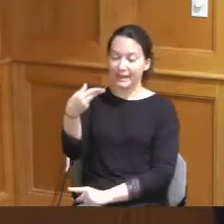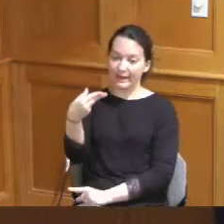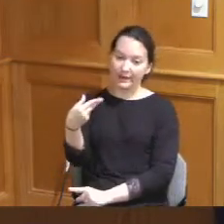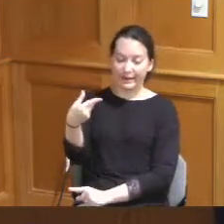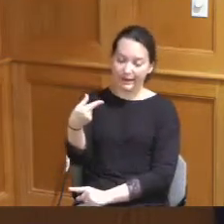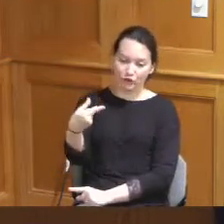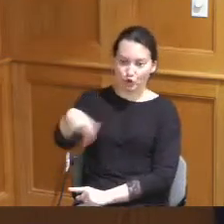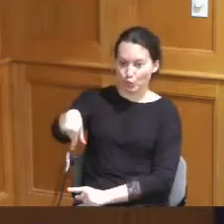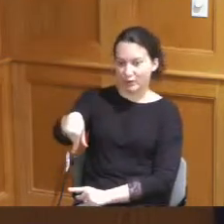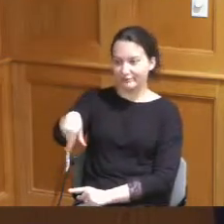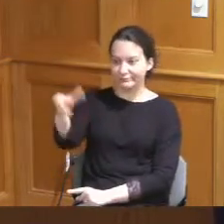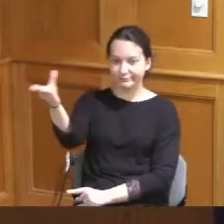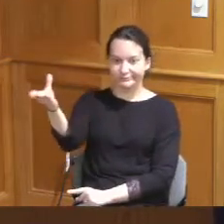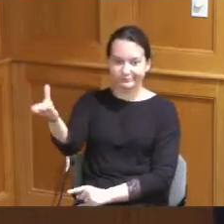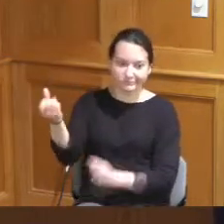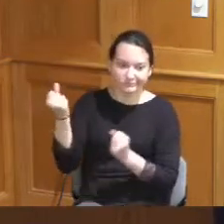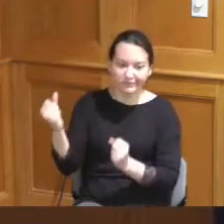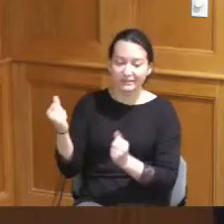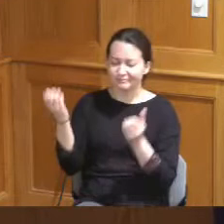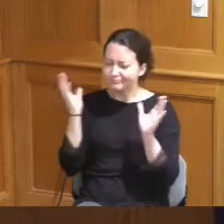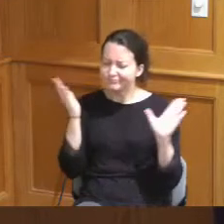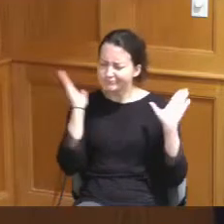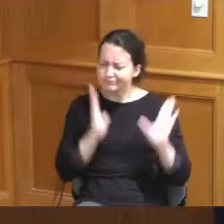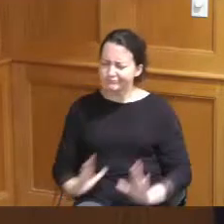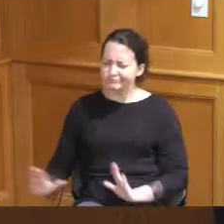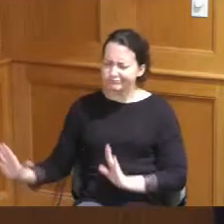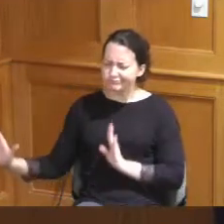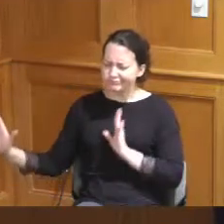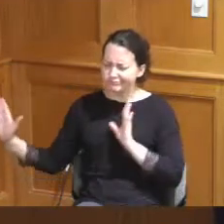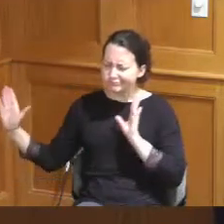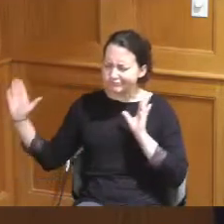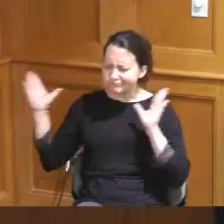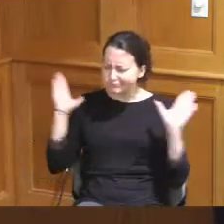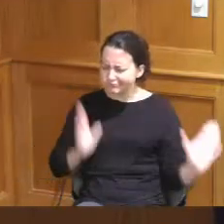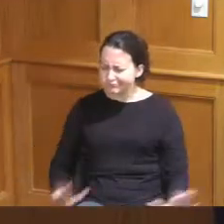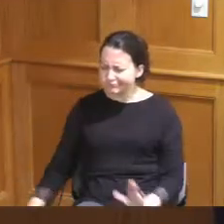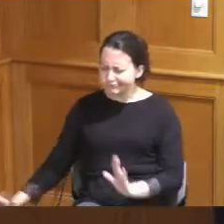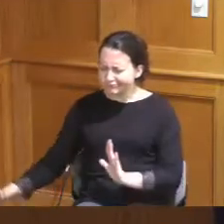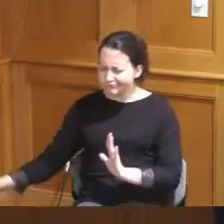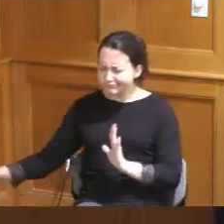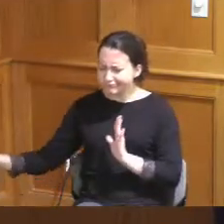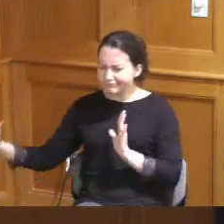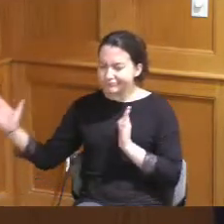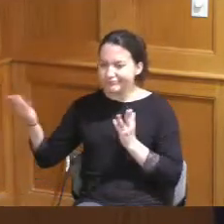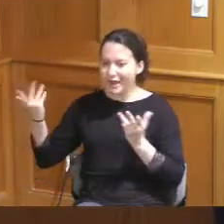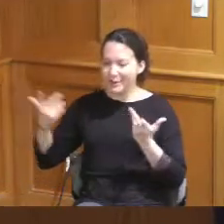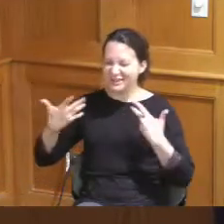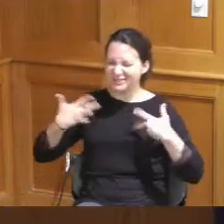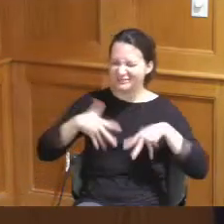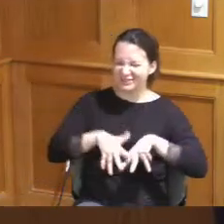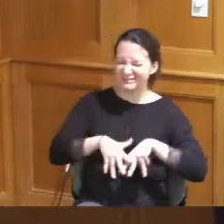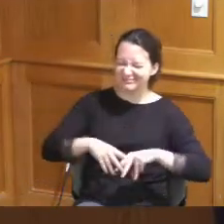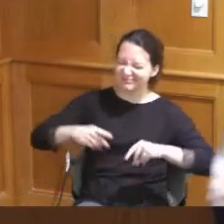and they were had a lot of big plans and then they got merged and I'm disappointed because they made